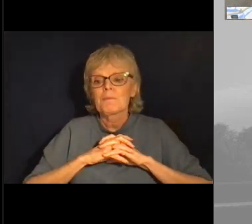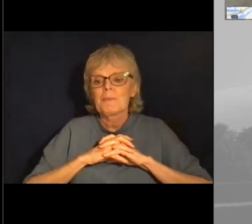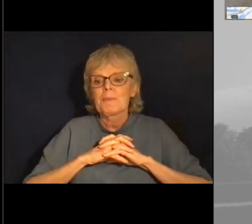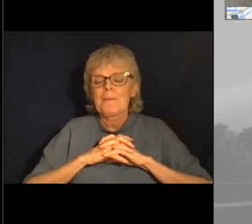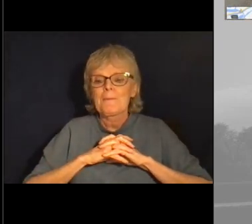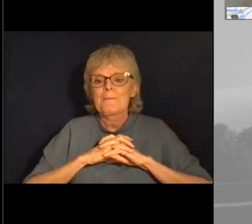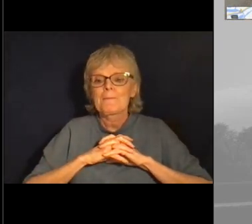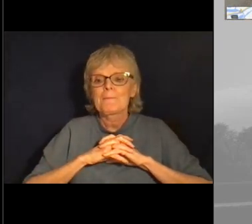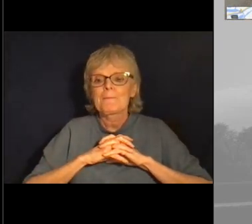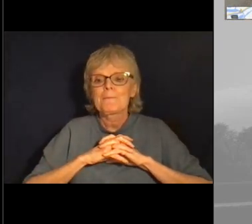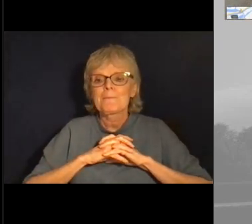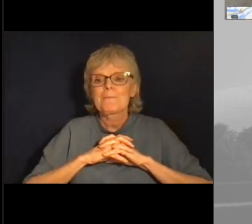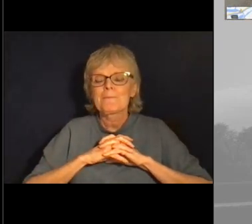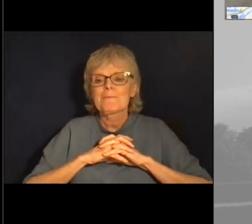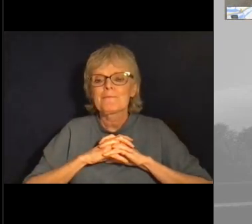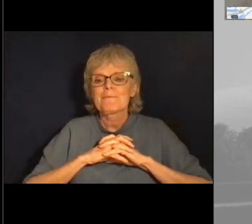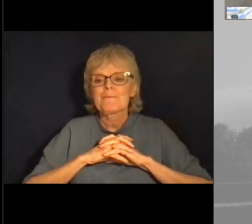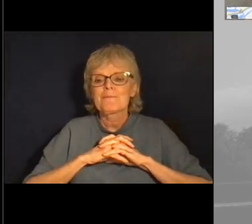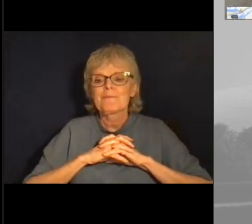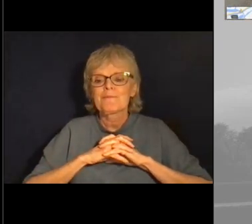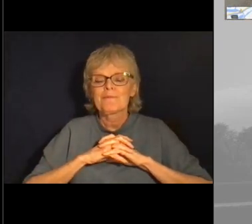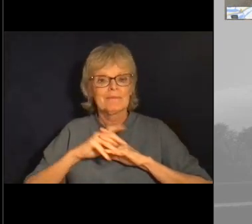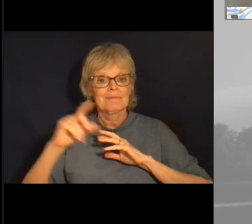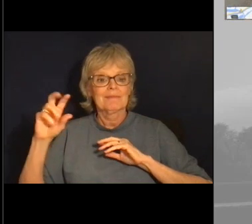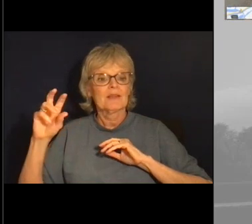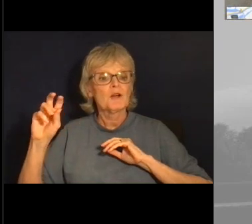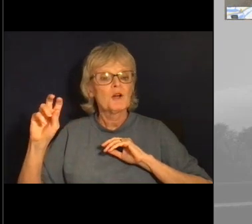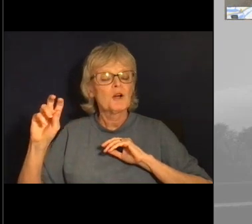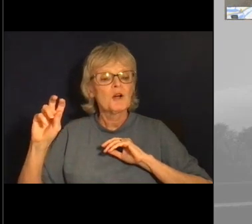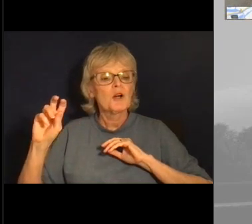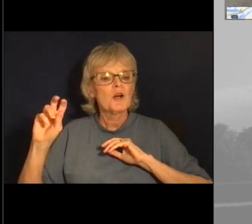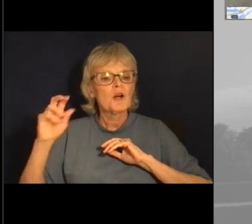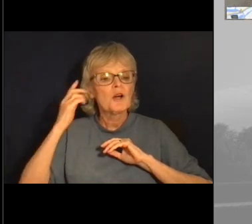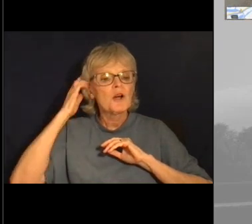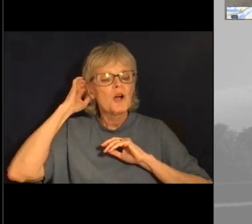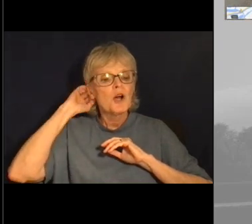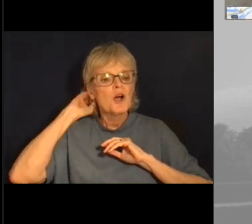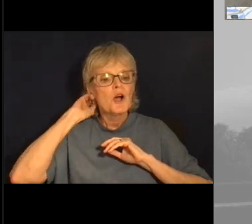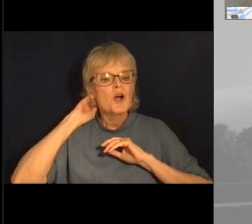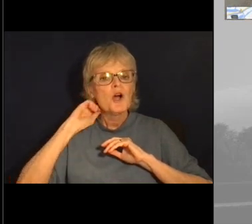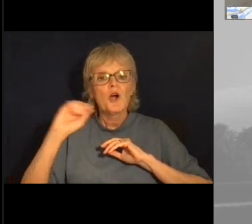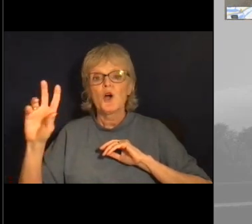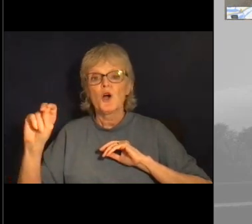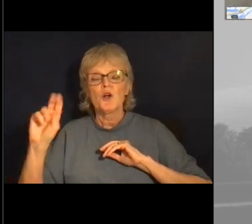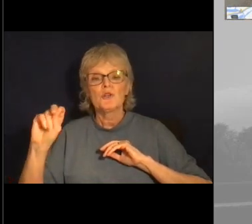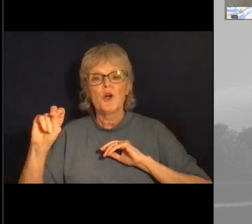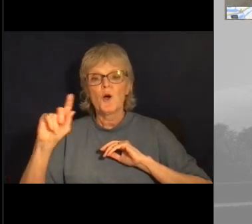[Katherine] What are you oh, we're having, no it's really bad. Really, really bad.